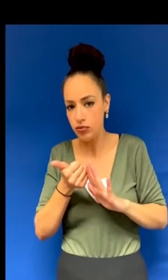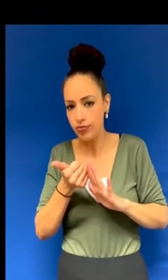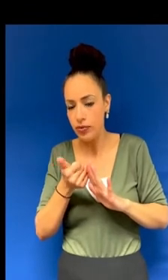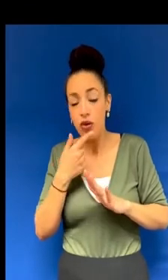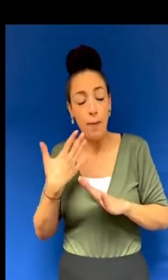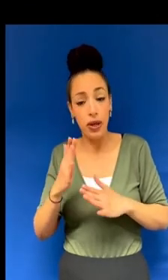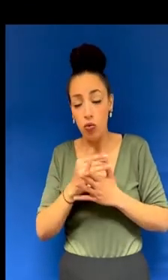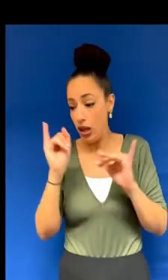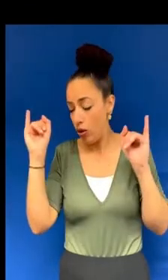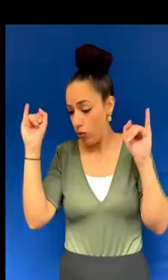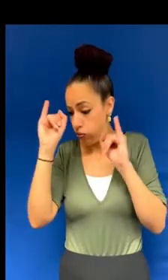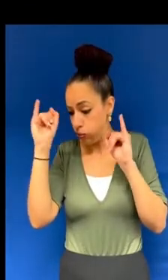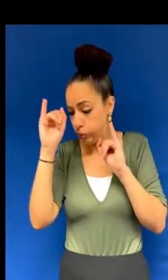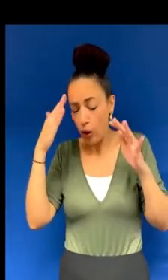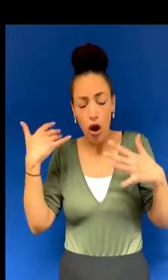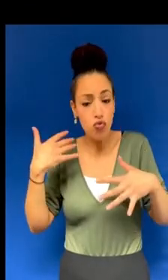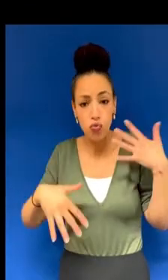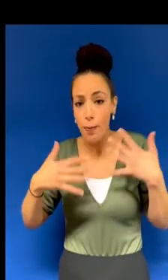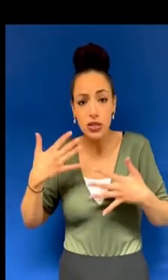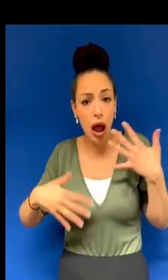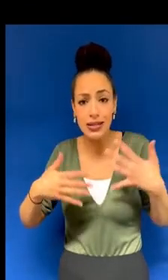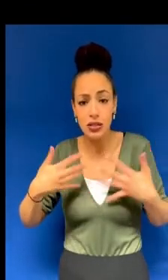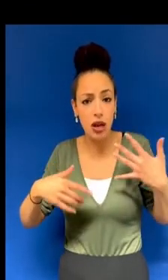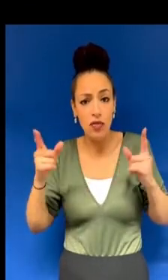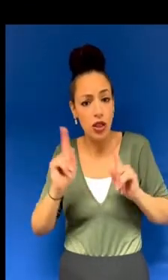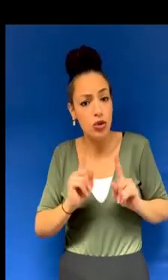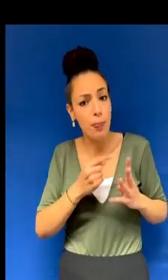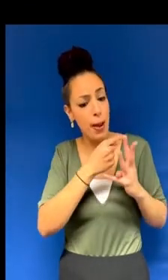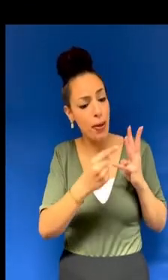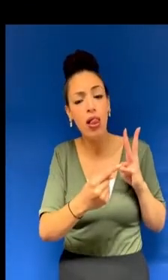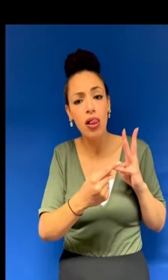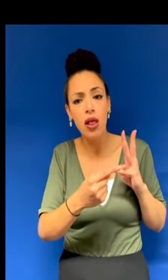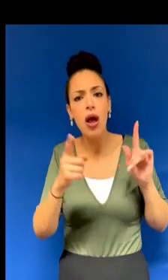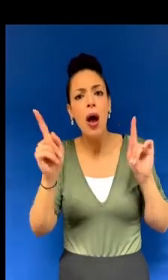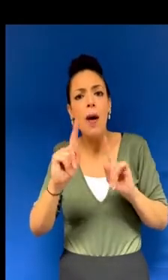as we've seen. I think we've had three people who have been illegally evicted in our branch